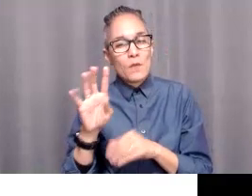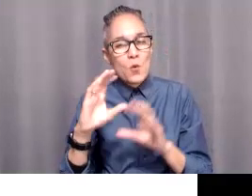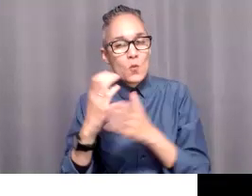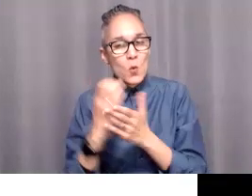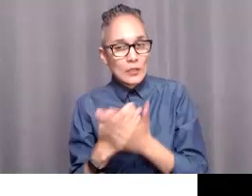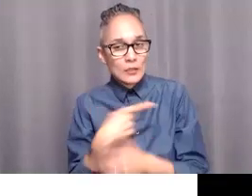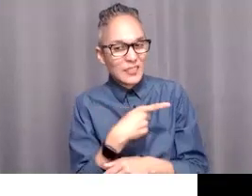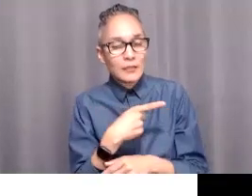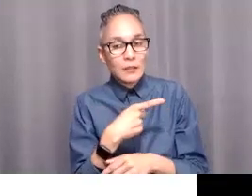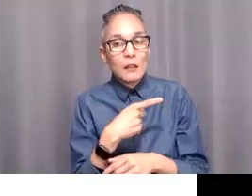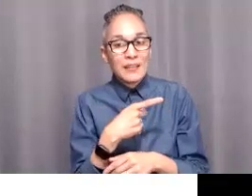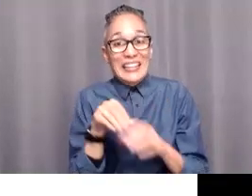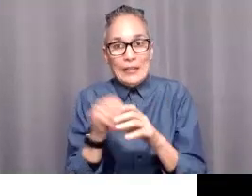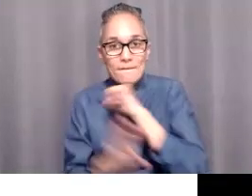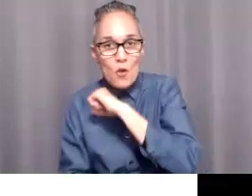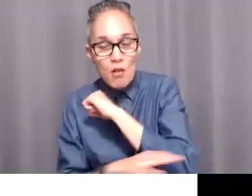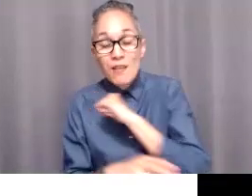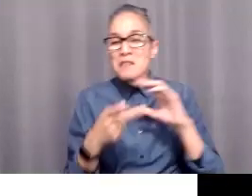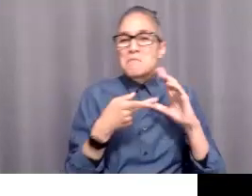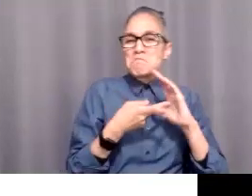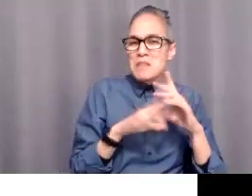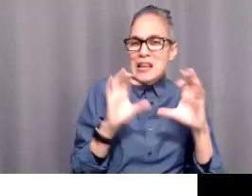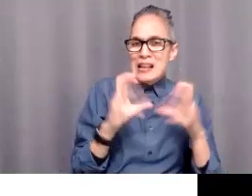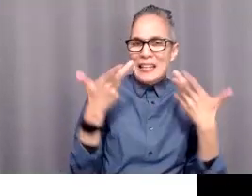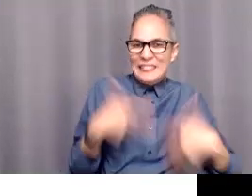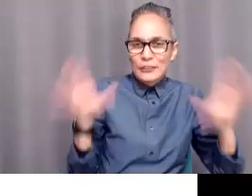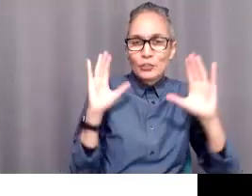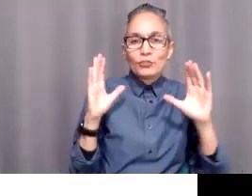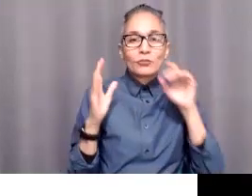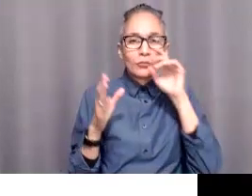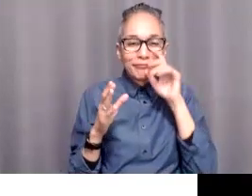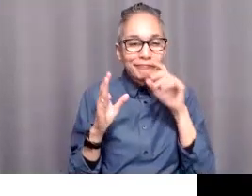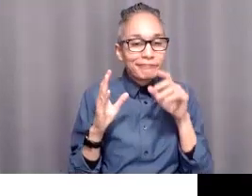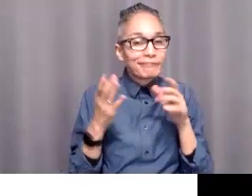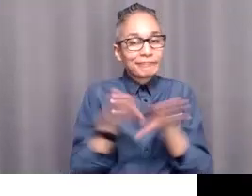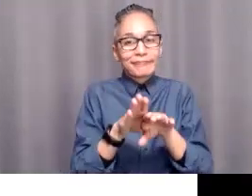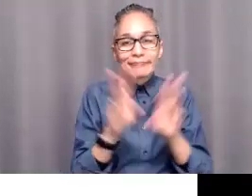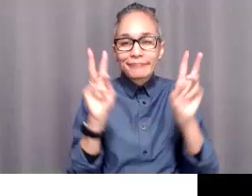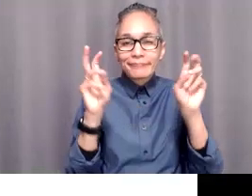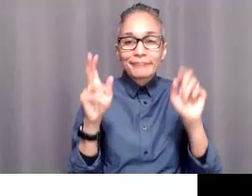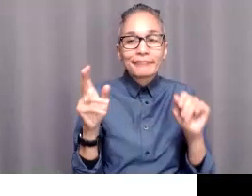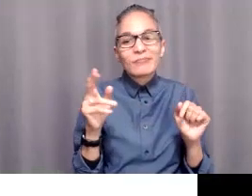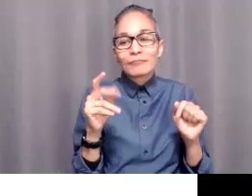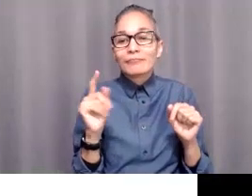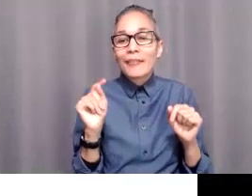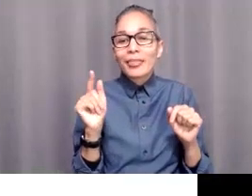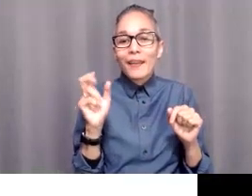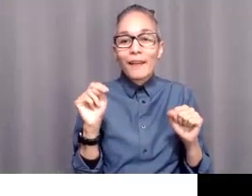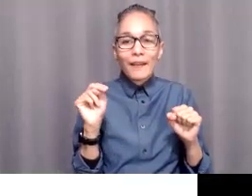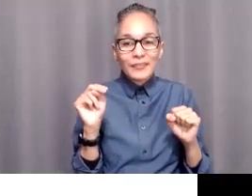So the courses were already finished, they were already done. And then they,